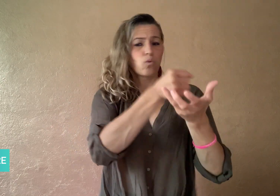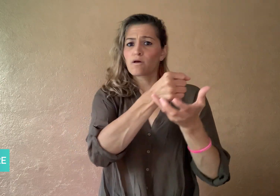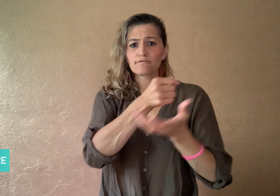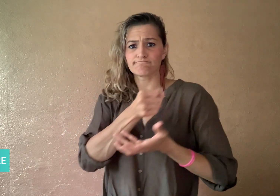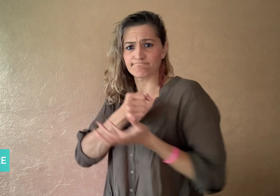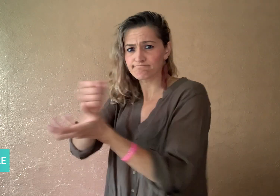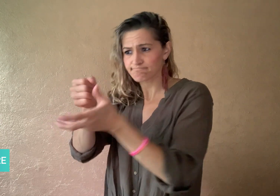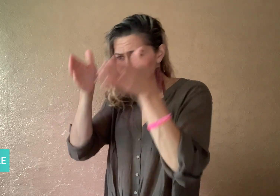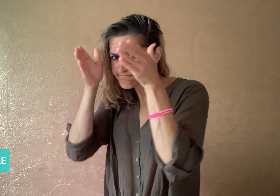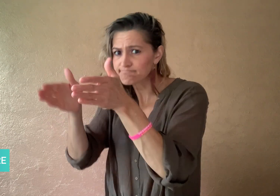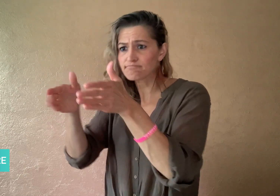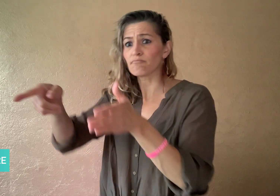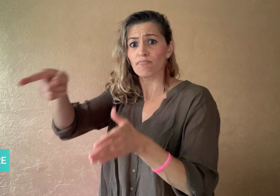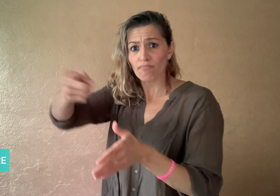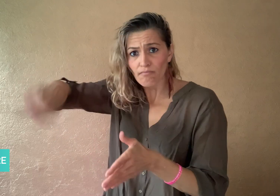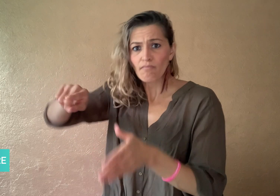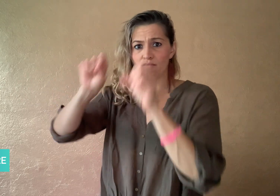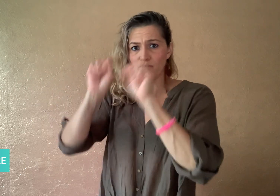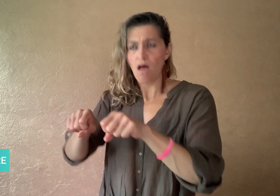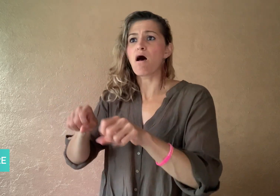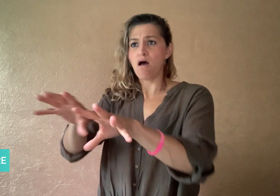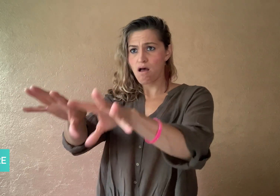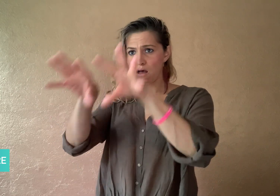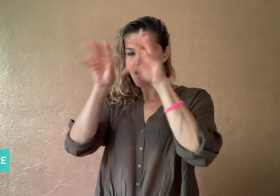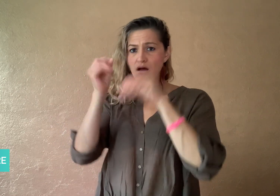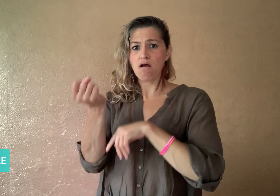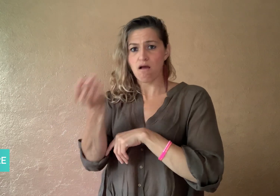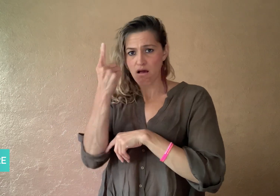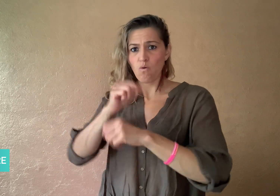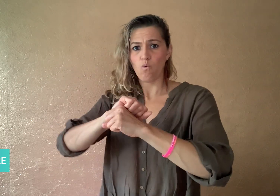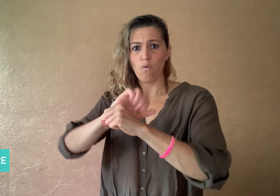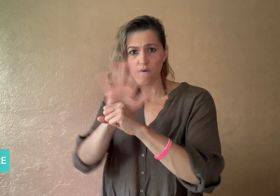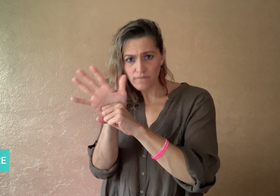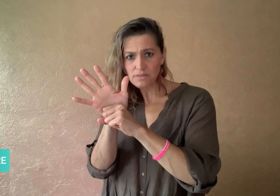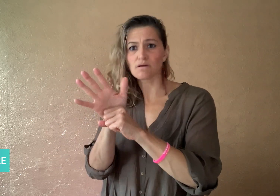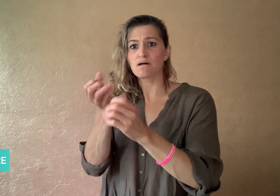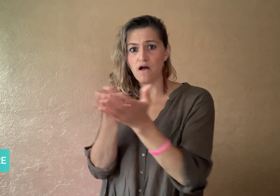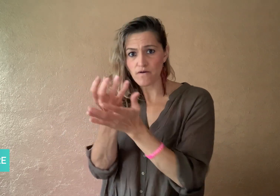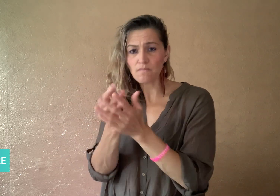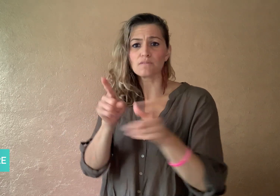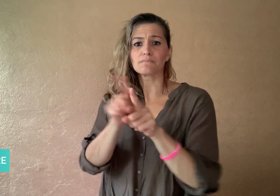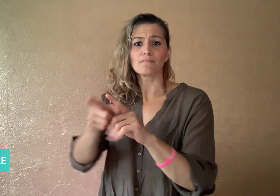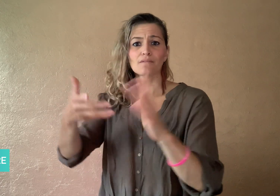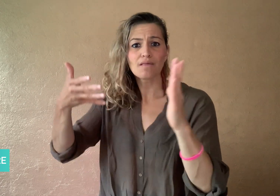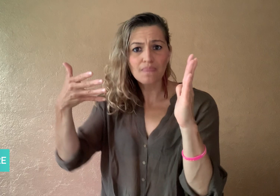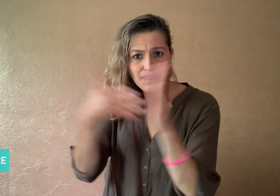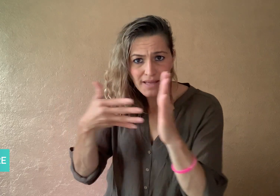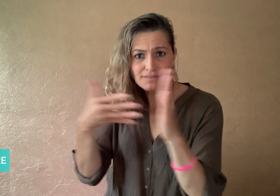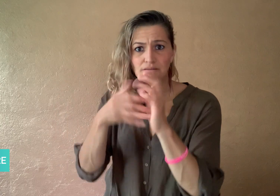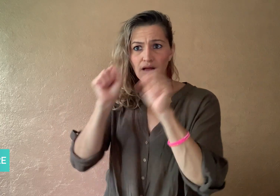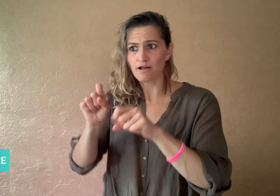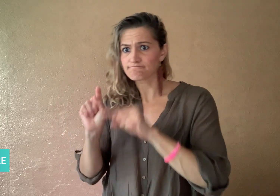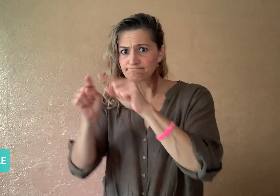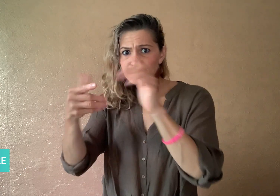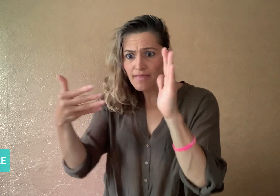of a fund specifically to provide COVID-19 testing